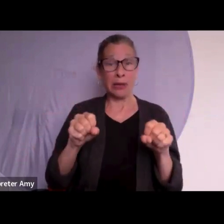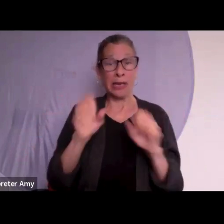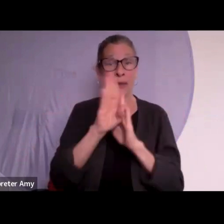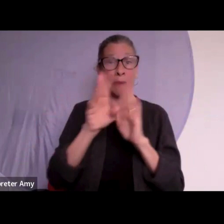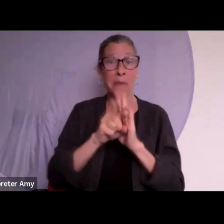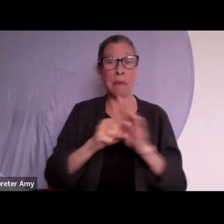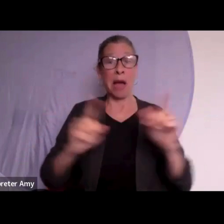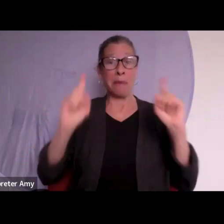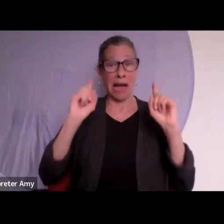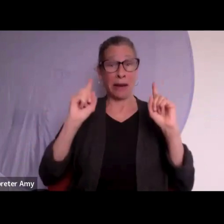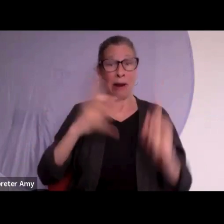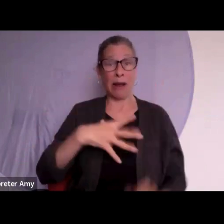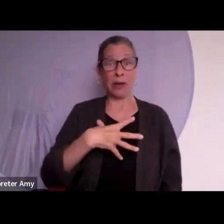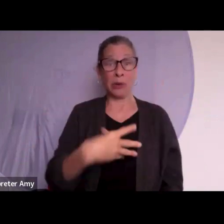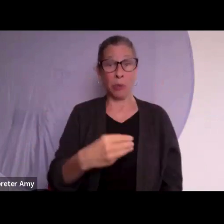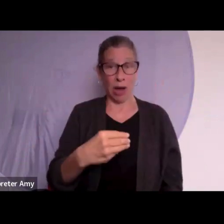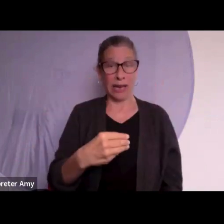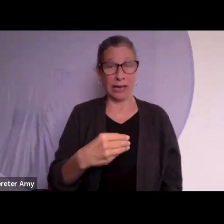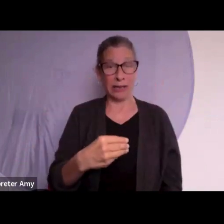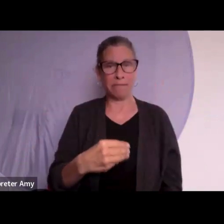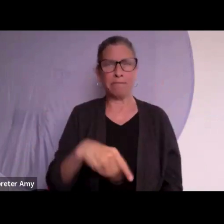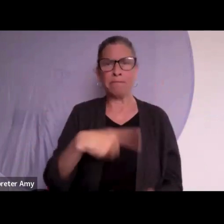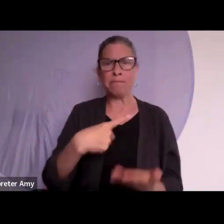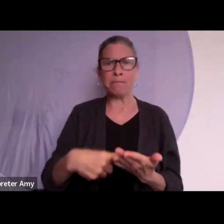for joining in. We're talking about accessability and film.